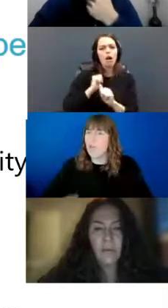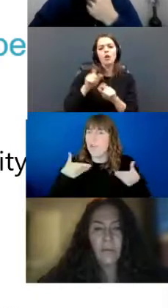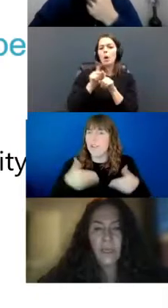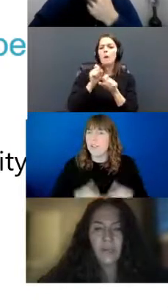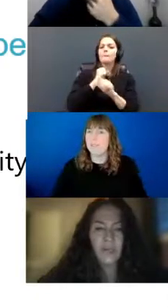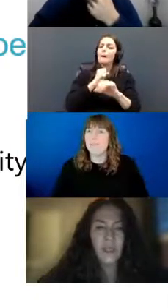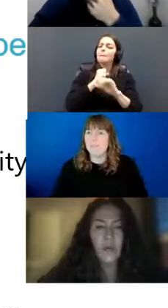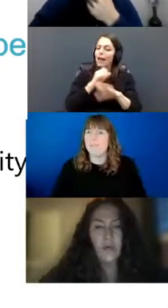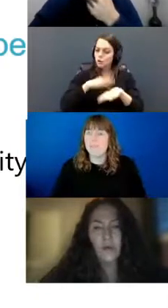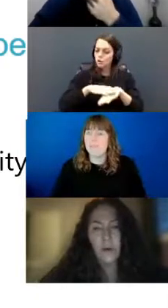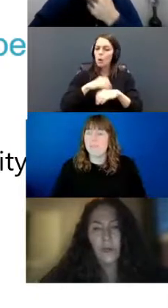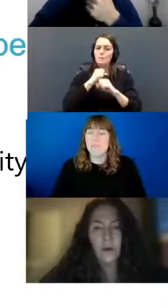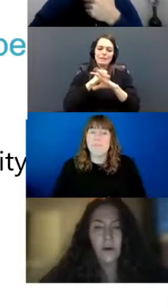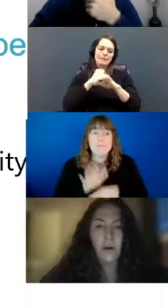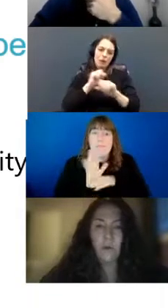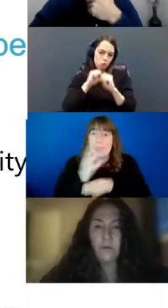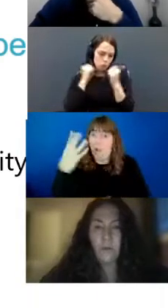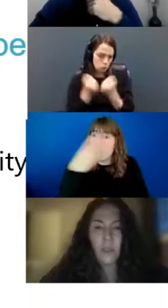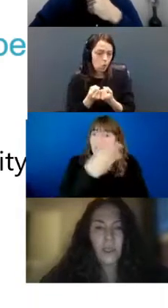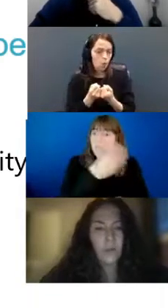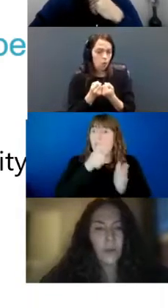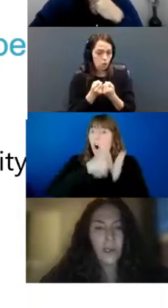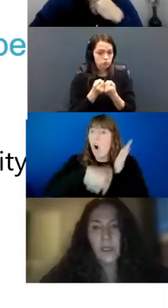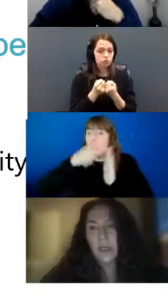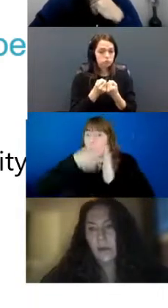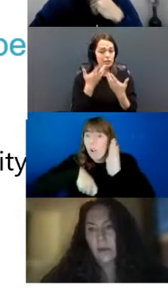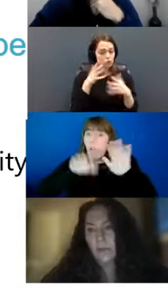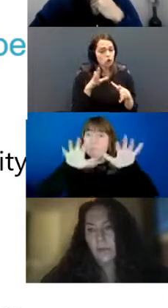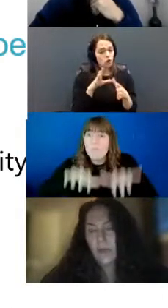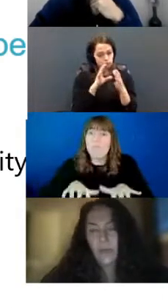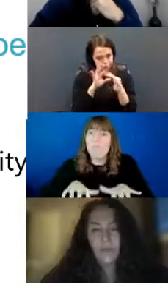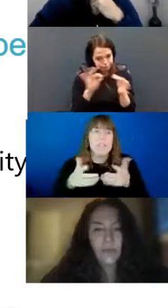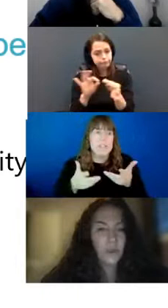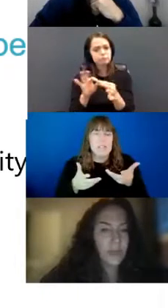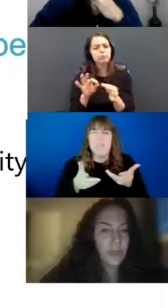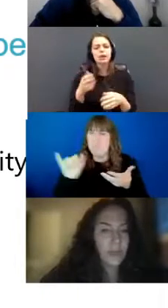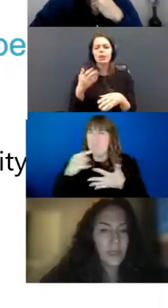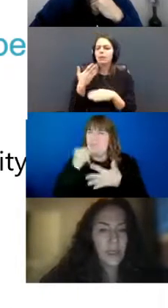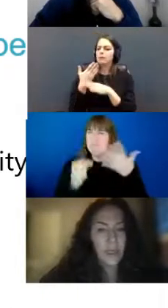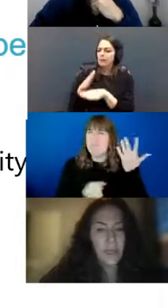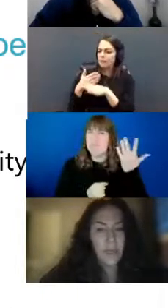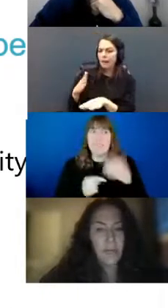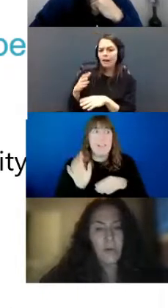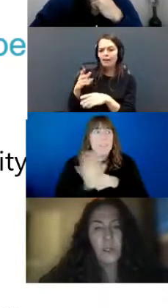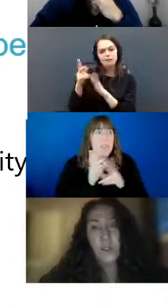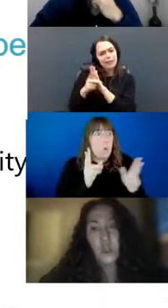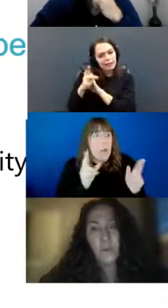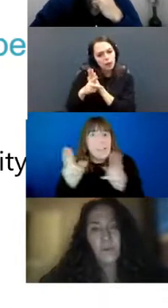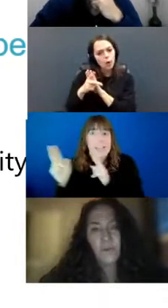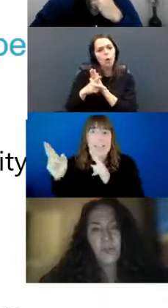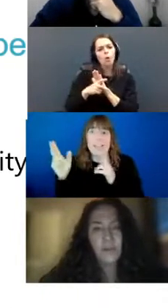making videos writing articles blogging writing video editing putting human faces